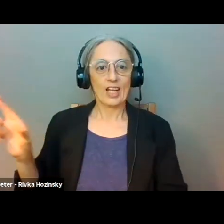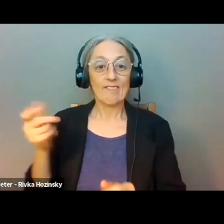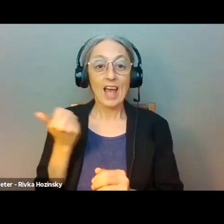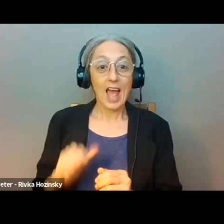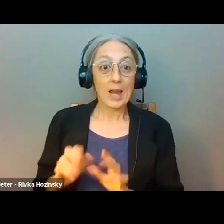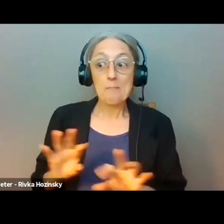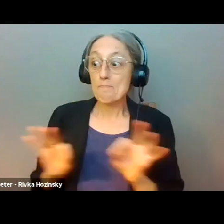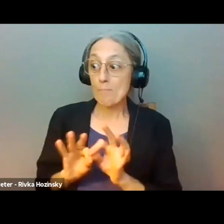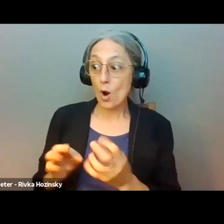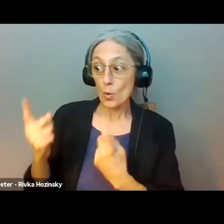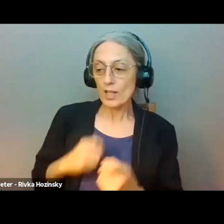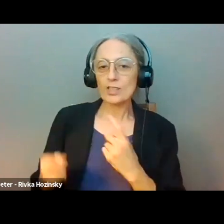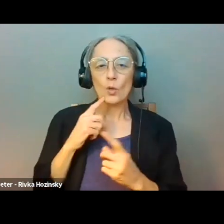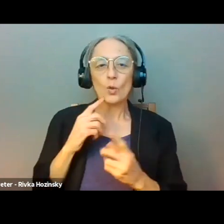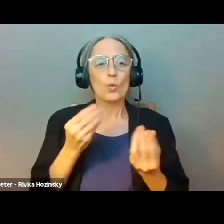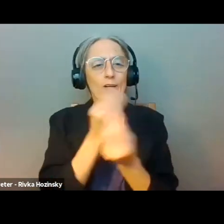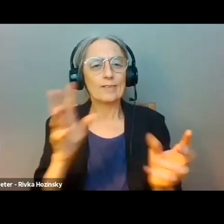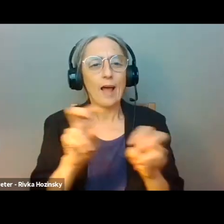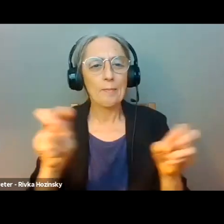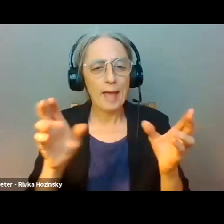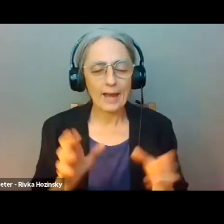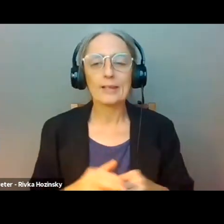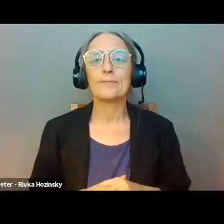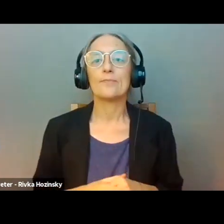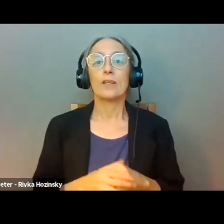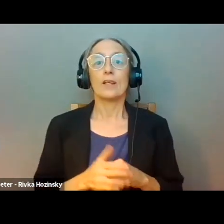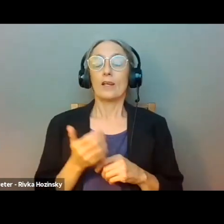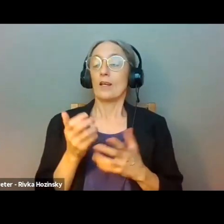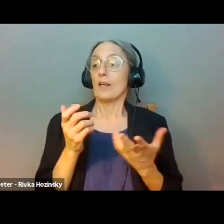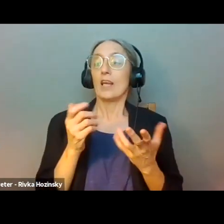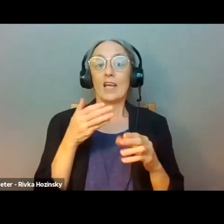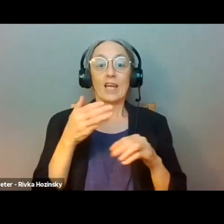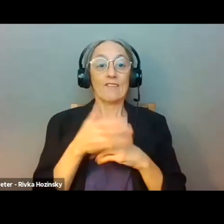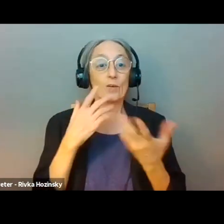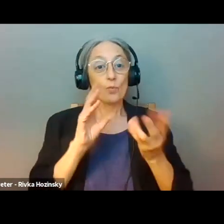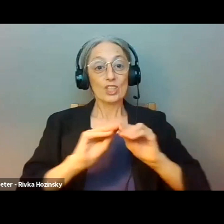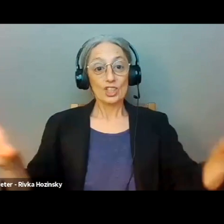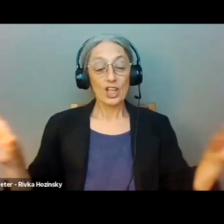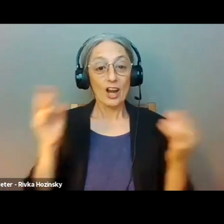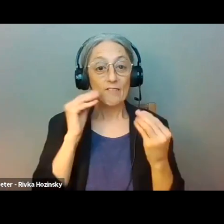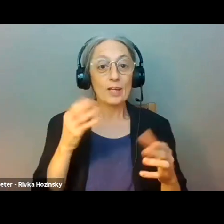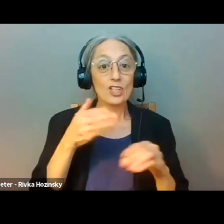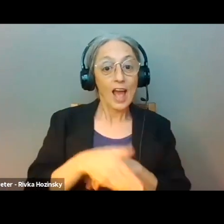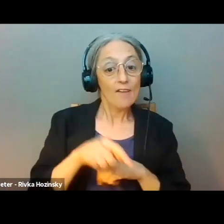And when we share these materials after the fact we’ll include some of those answers to questions that might not have been answered.